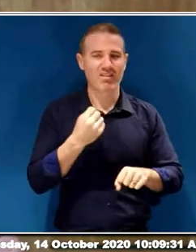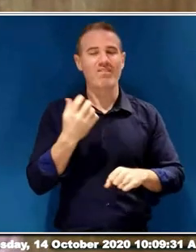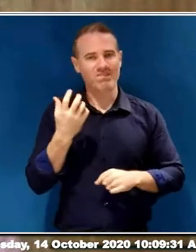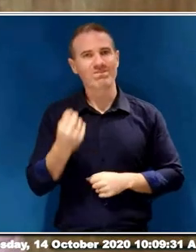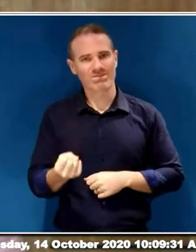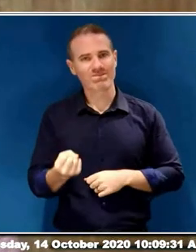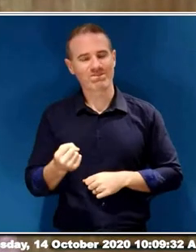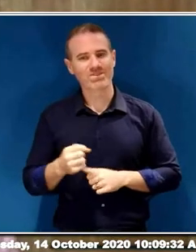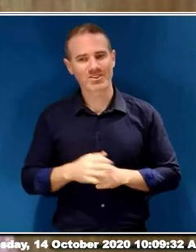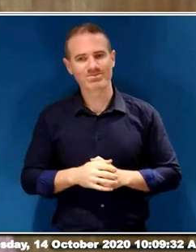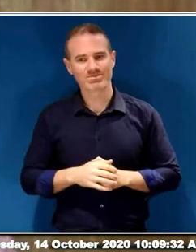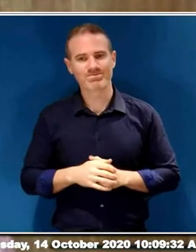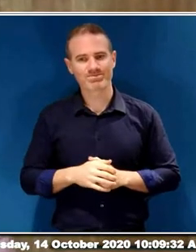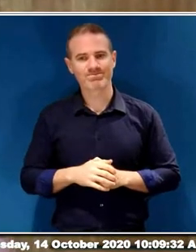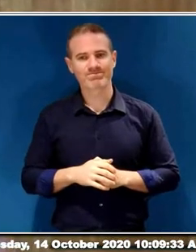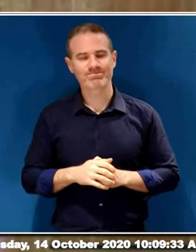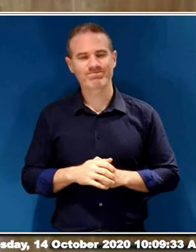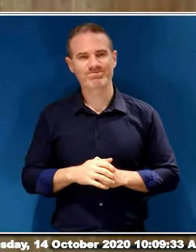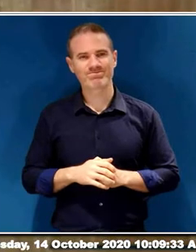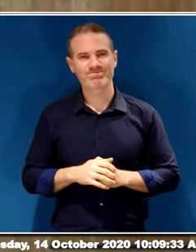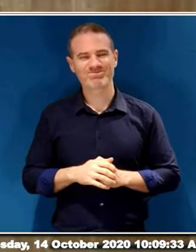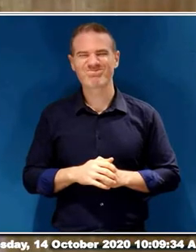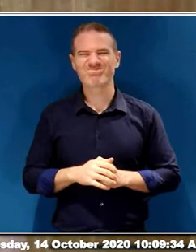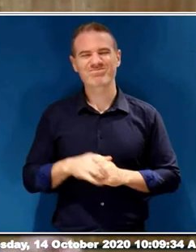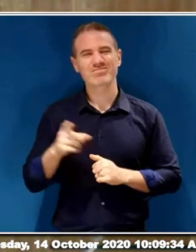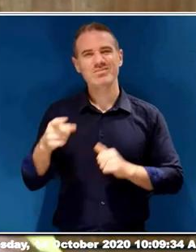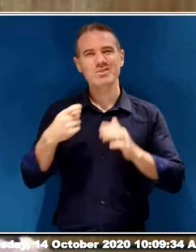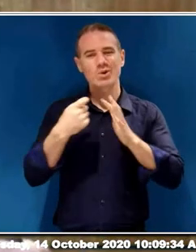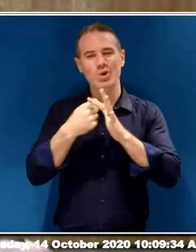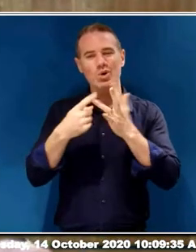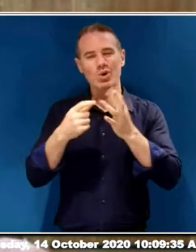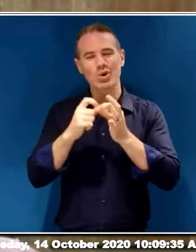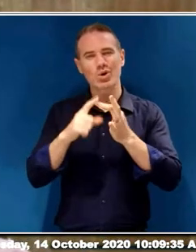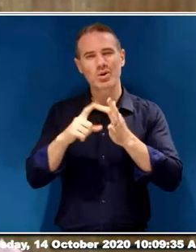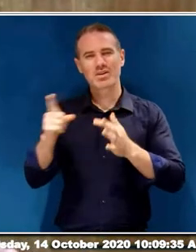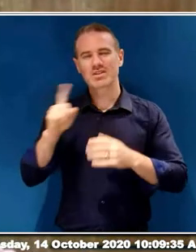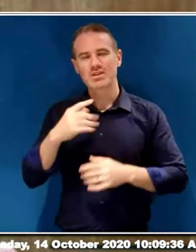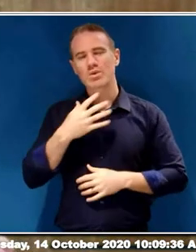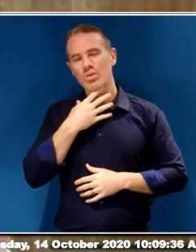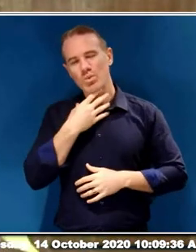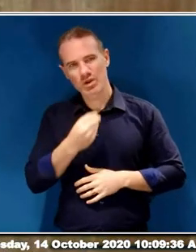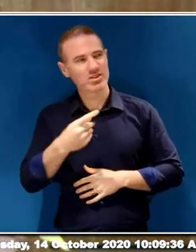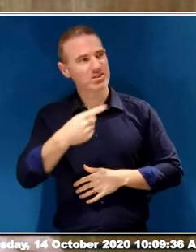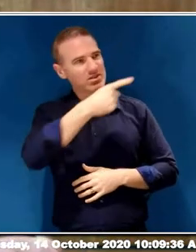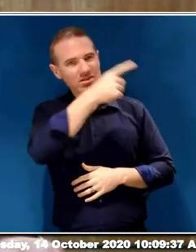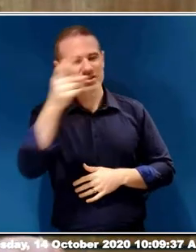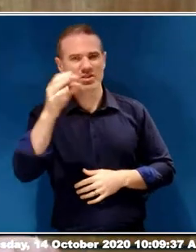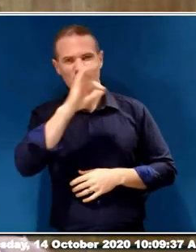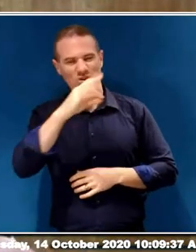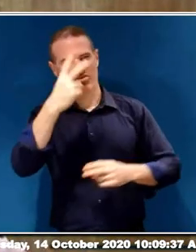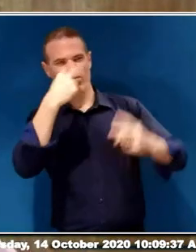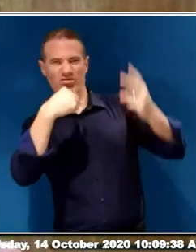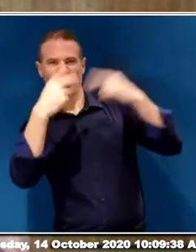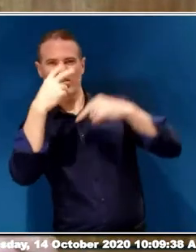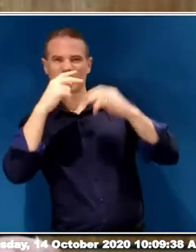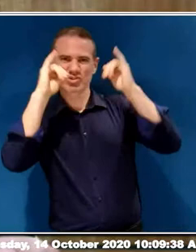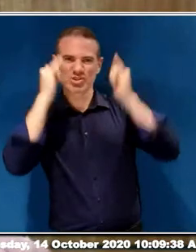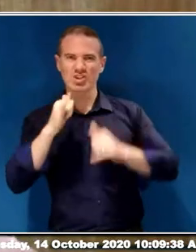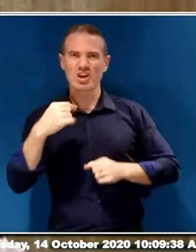And he just wishes that people wouldn't judge him and understand that his behaviour is as a result of his autism, that he's not